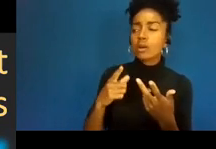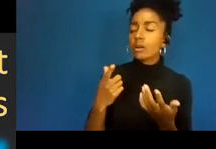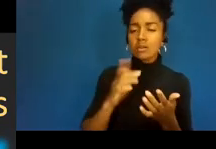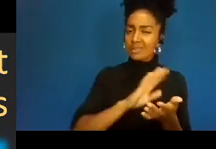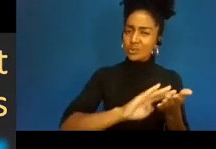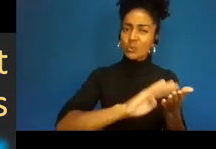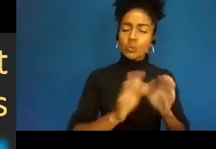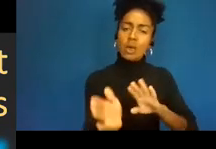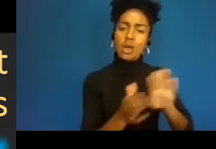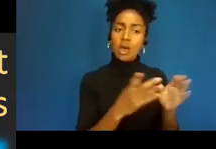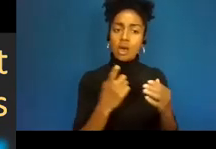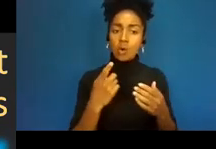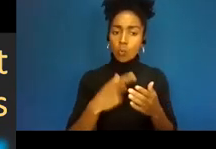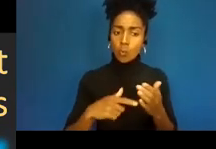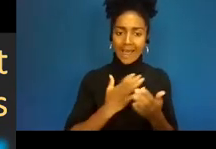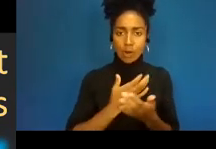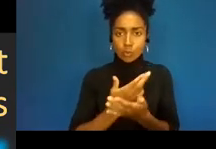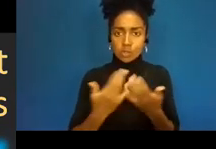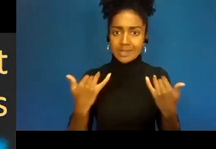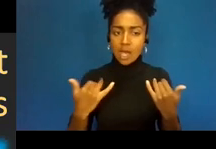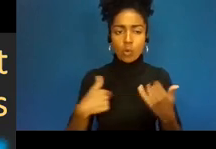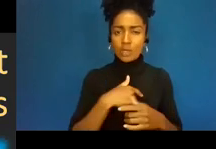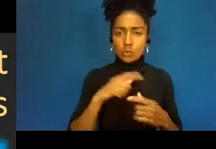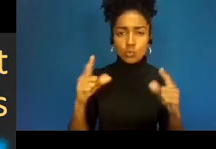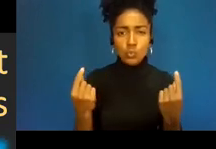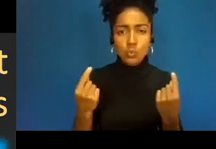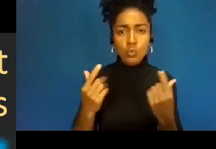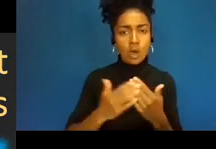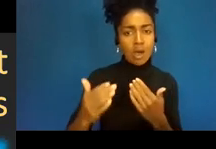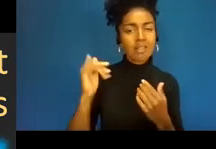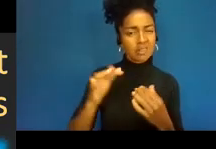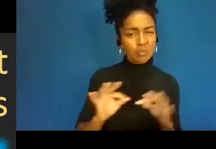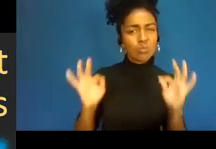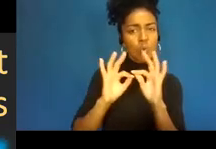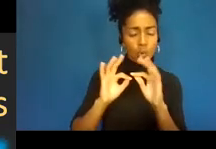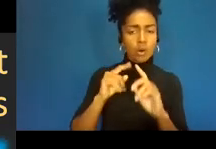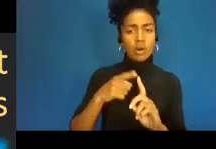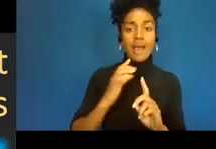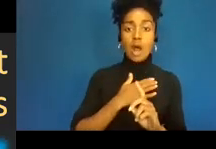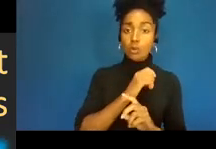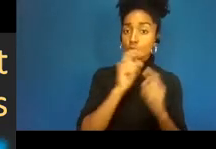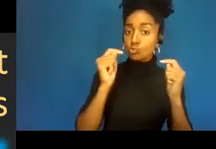It's vitally important that our tutors, our staff reflect the demographics of the student body.